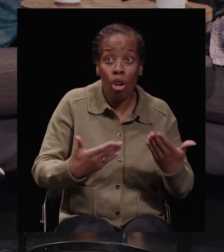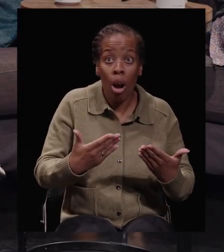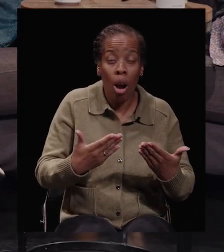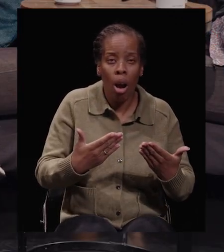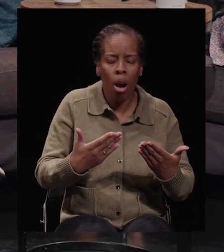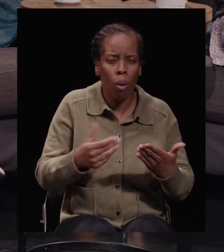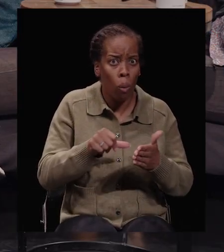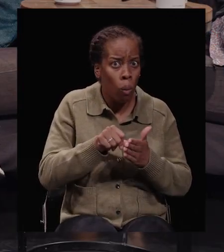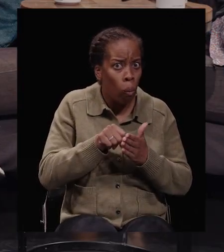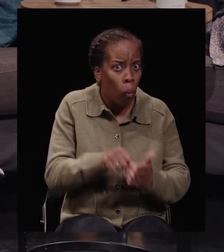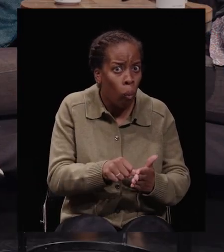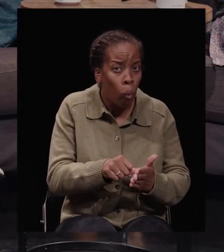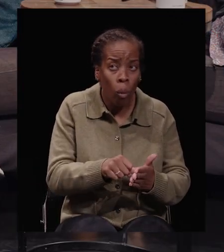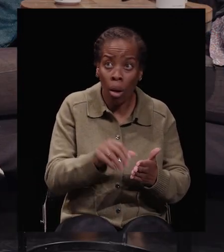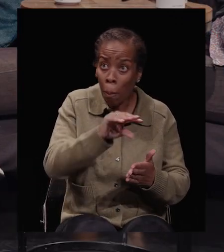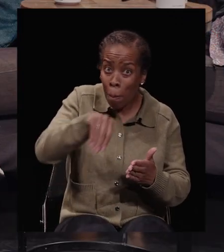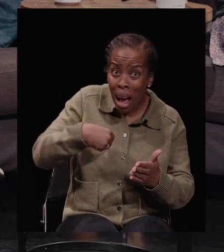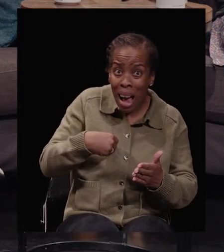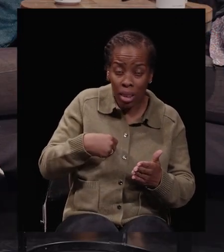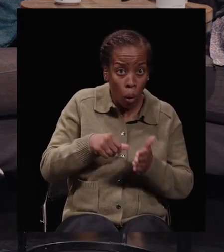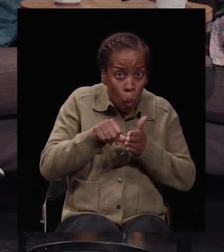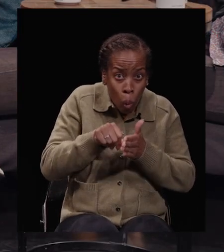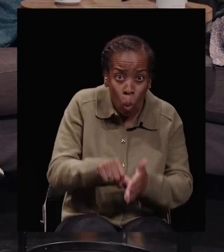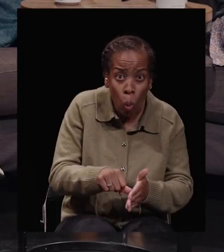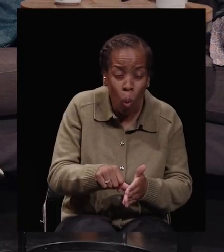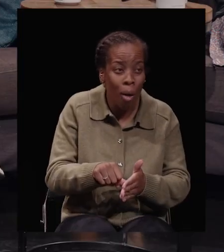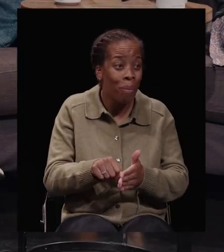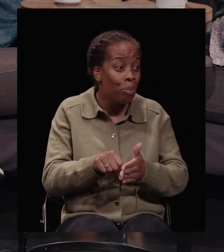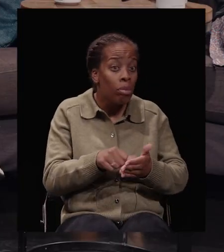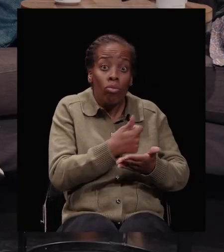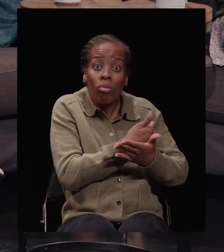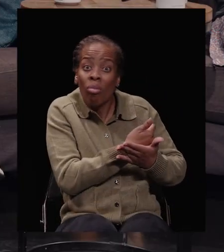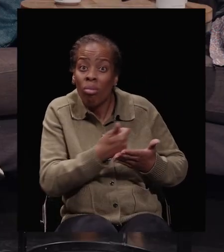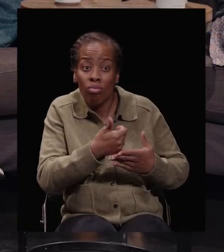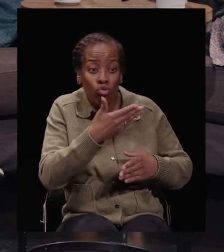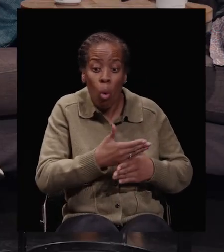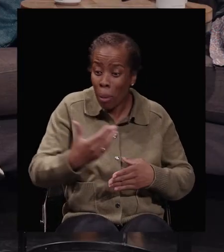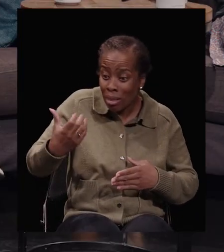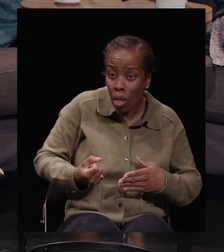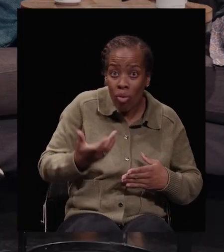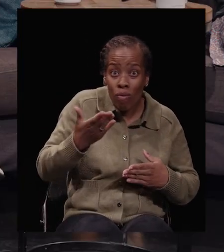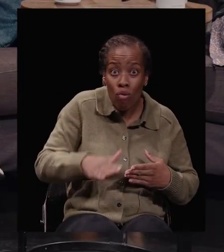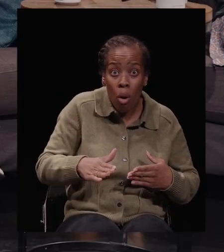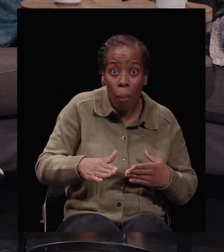it's very hard to find reliable salary jobs in those industries. I mean, there are three million paid jobs